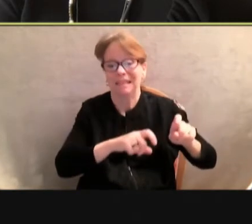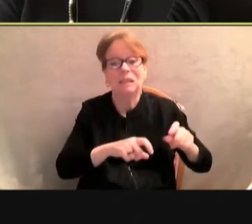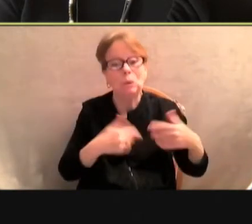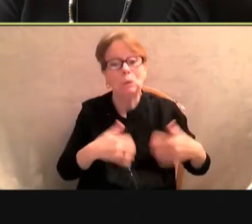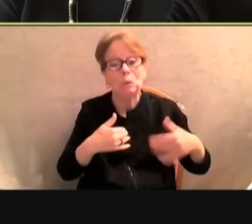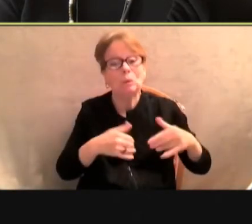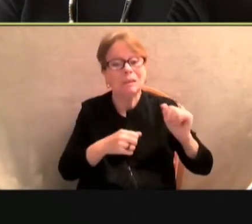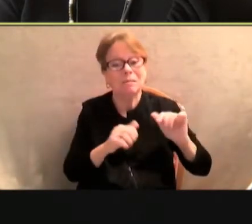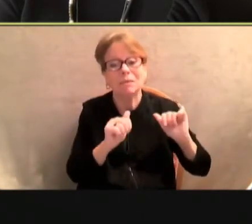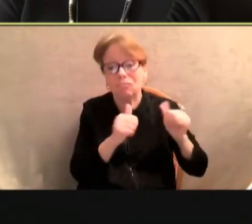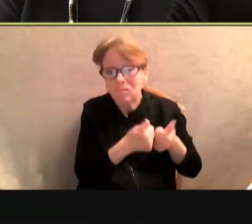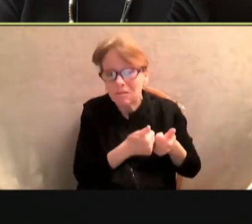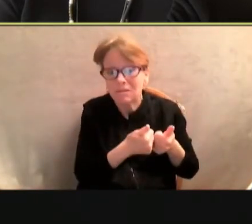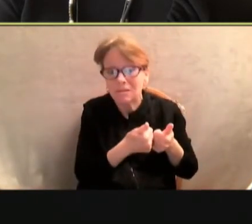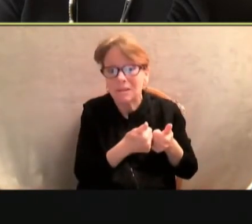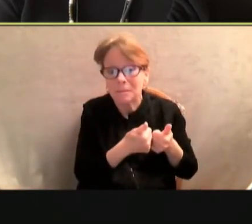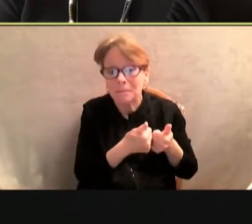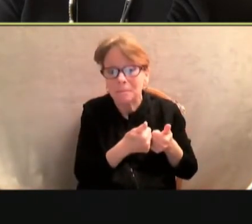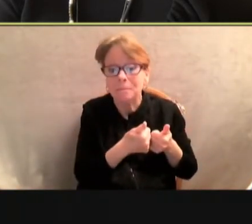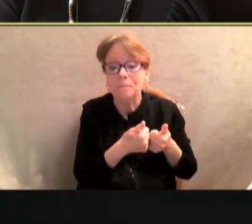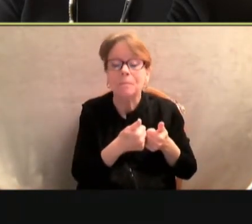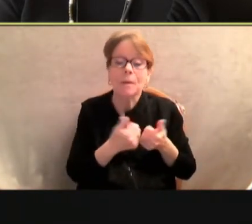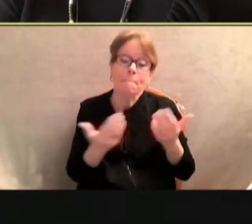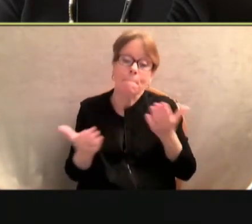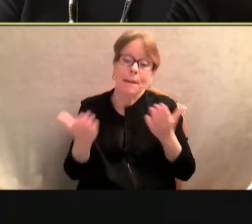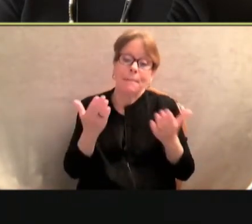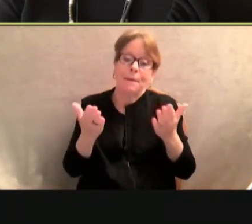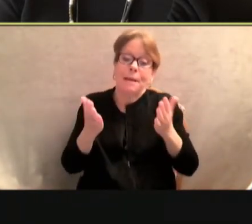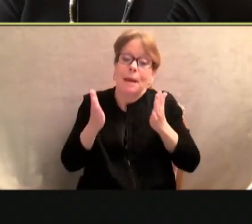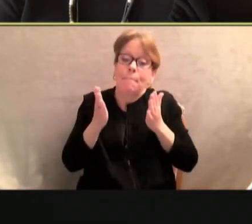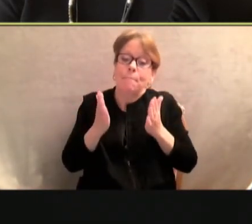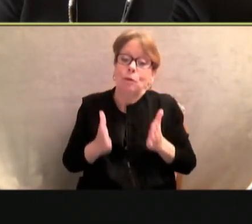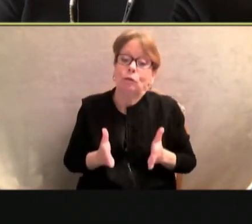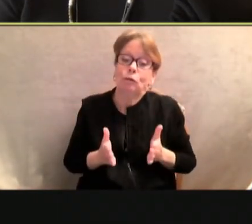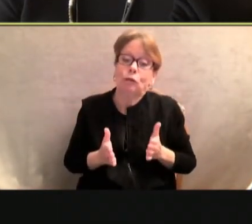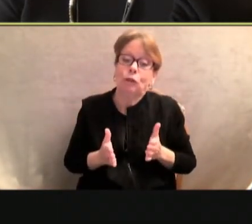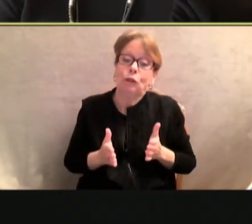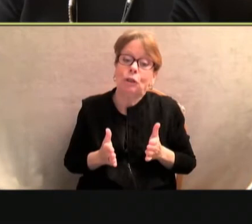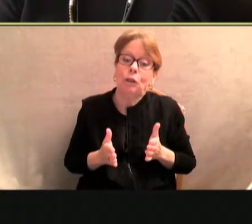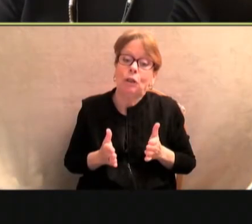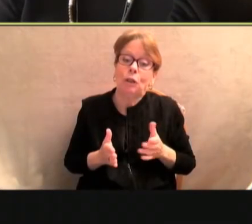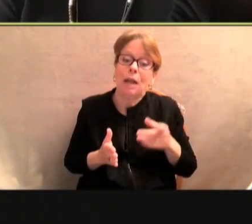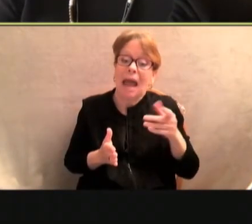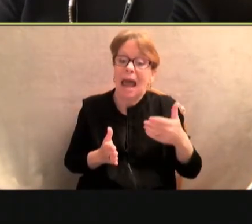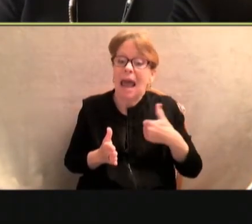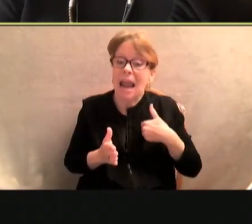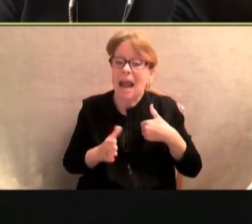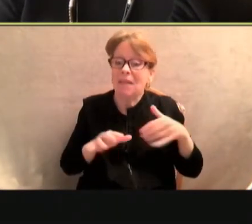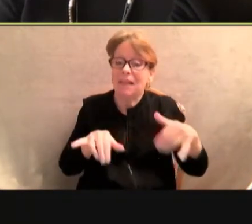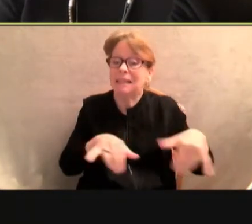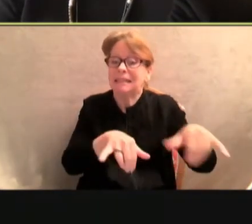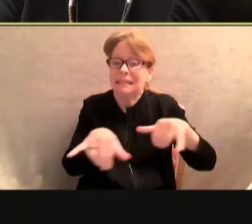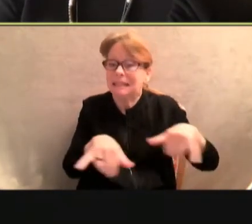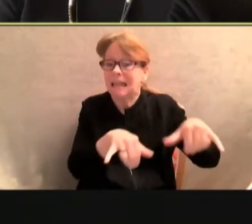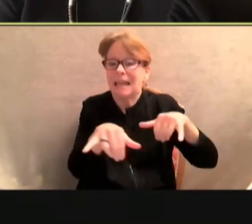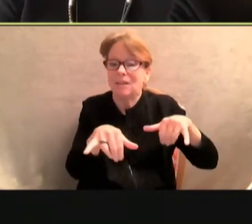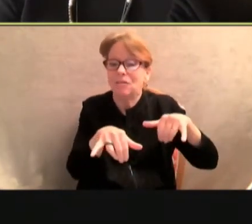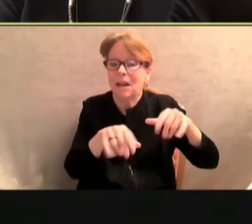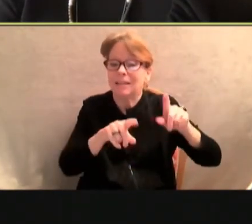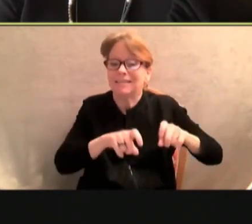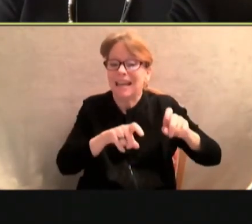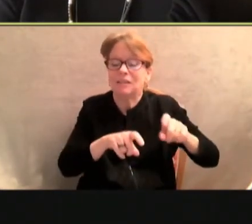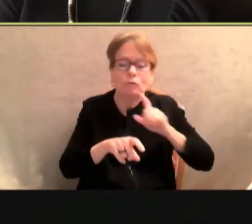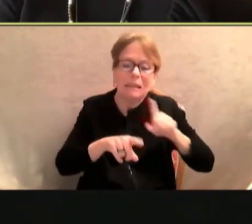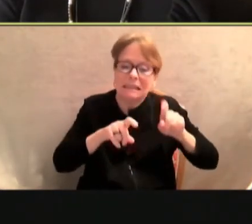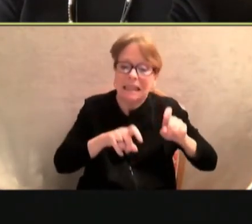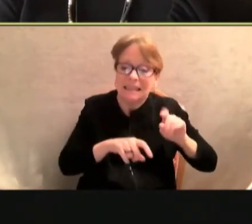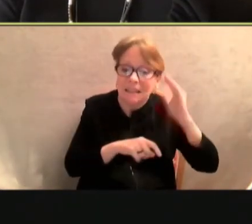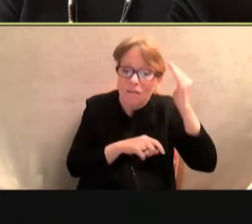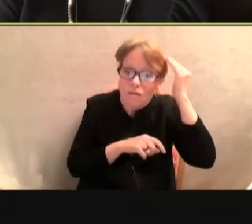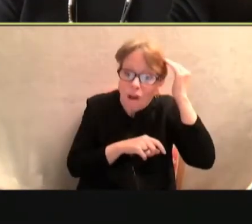for the standardized scan, the ones that test the knowledge. So the reason why that happens